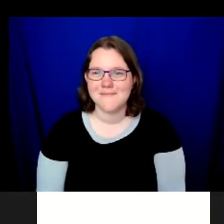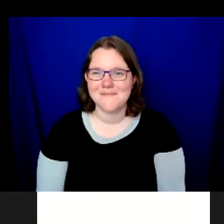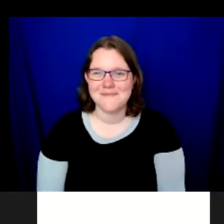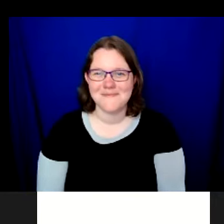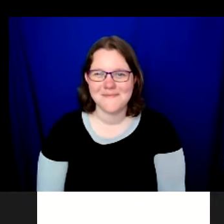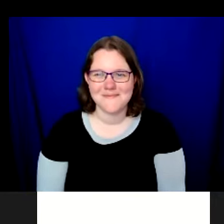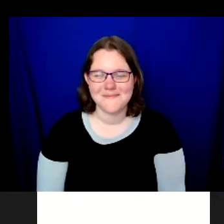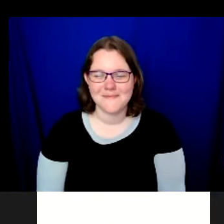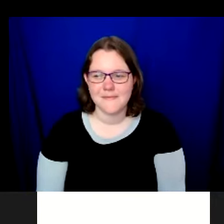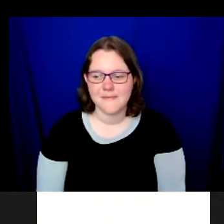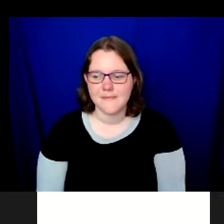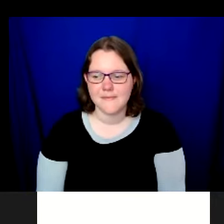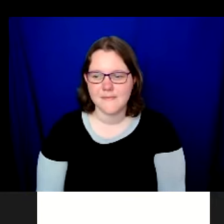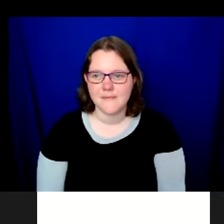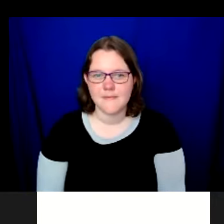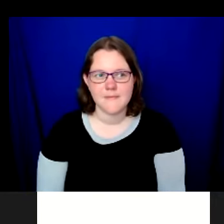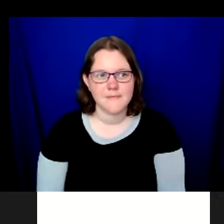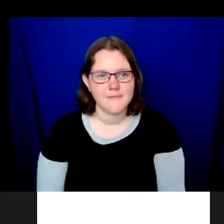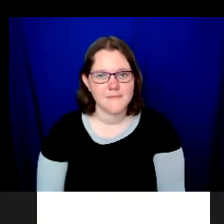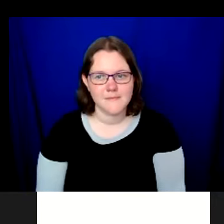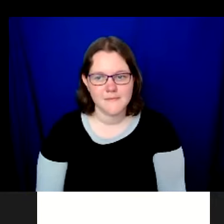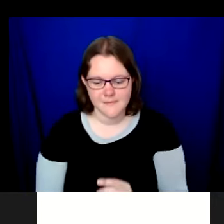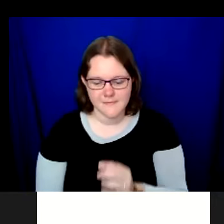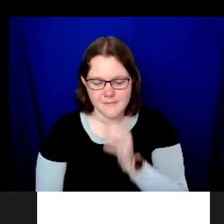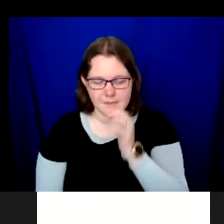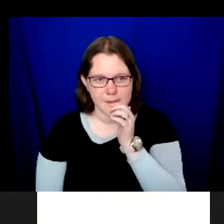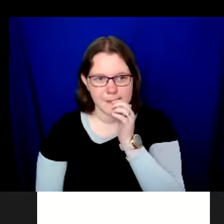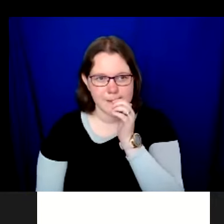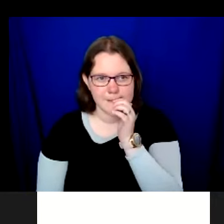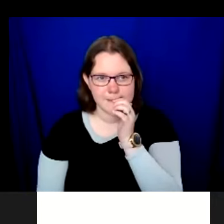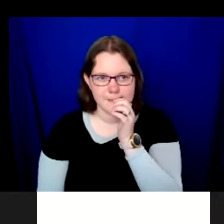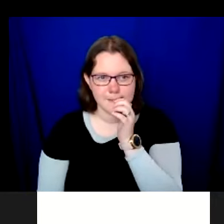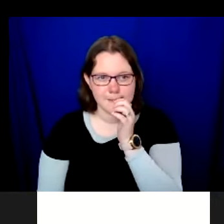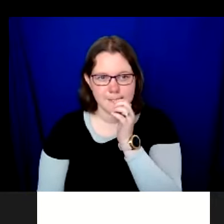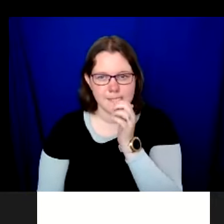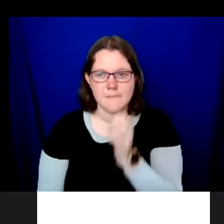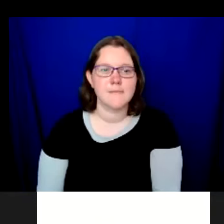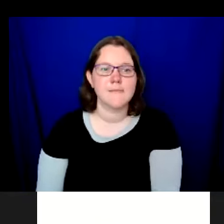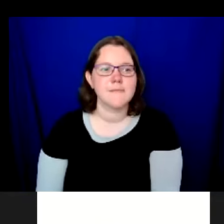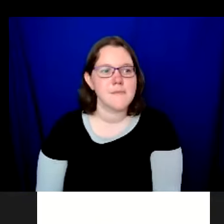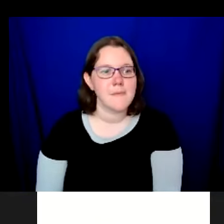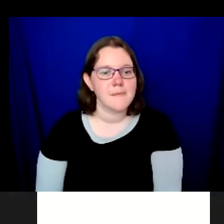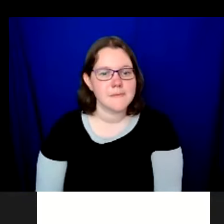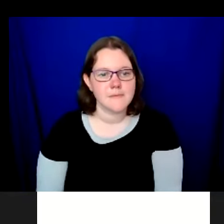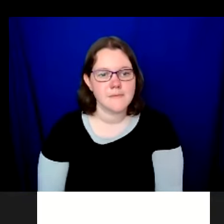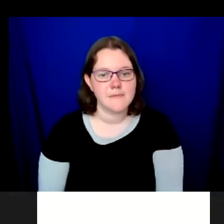what happened oh carrie wants to stay on for a chat